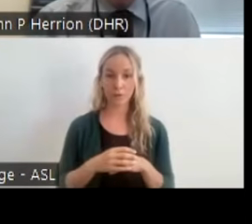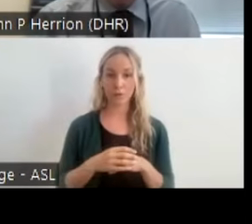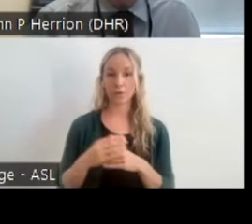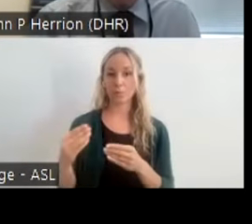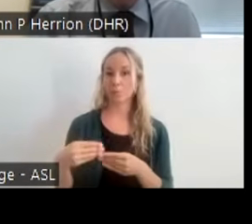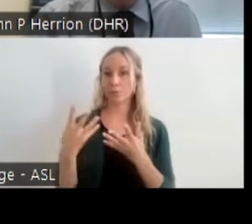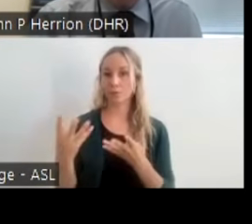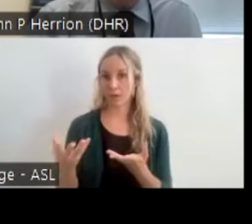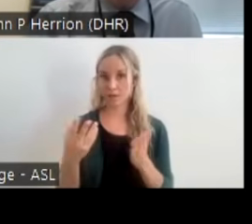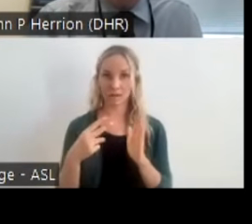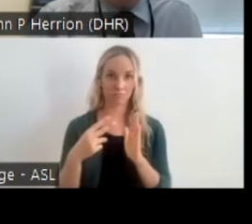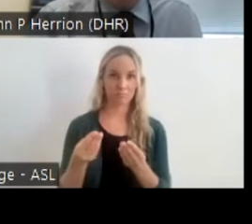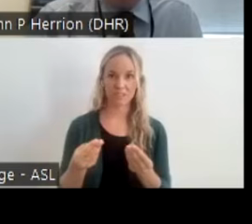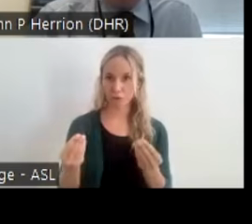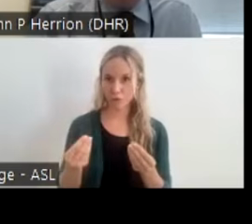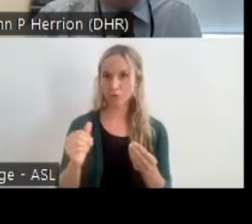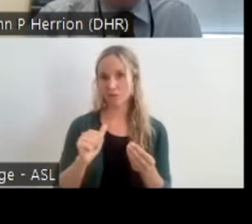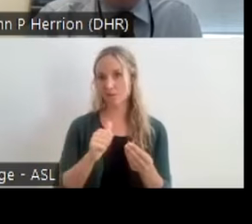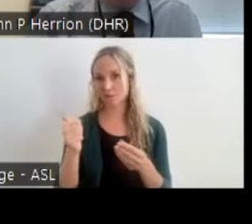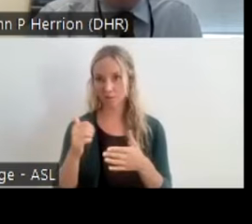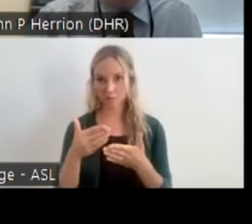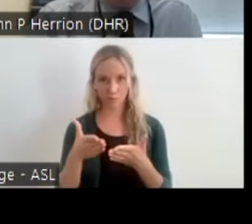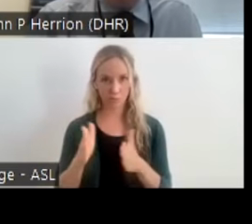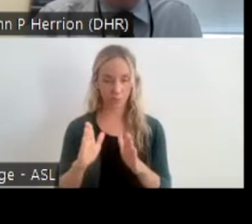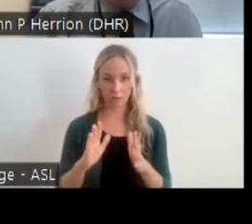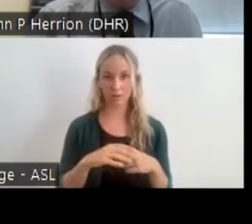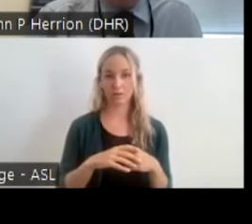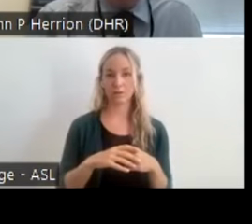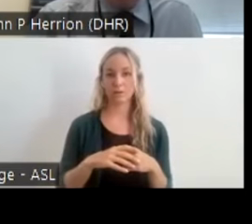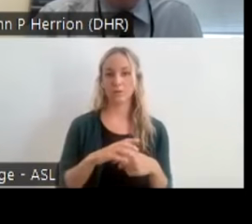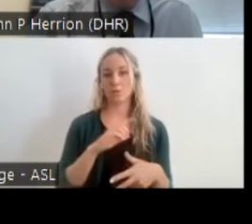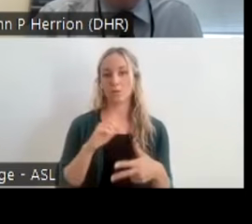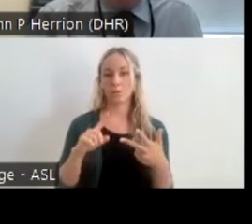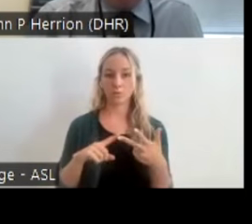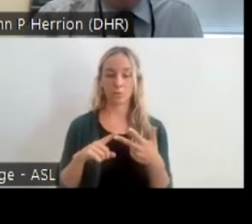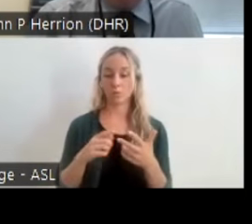folks know better than anybody else probably, There's a whole industry of assistive technology that's out there